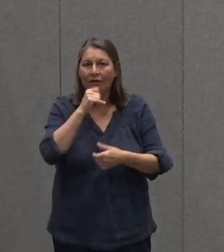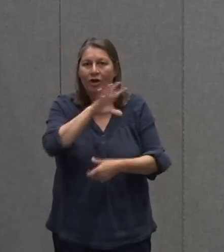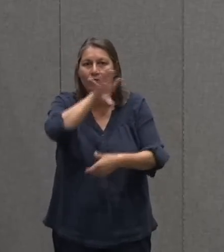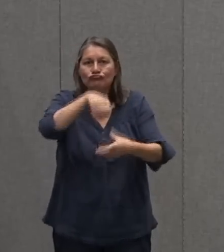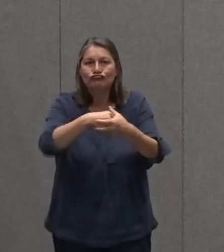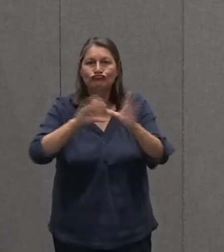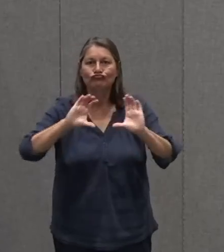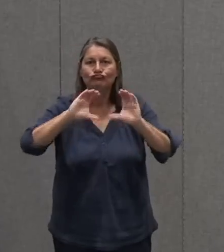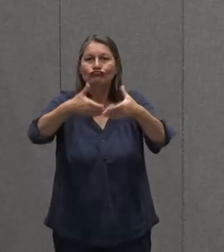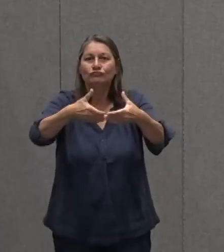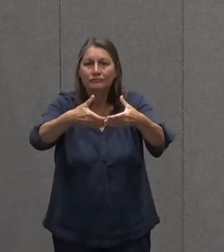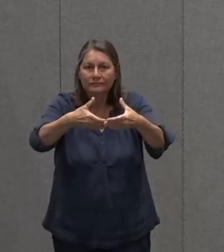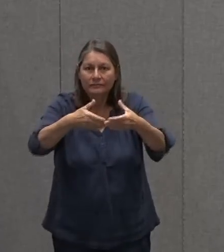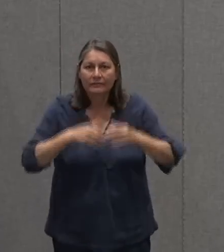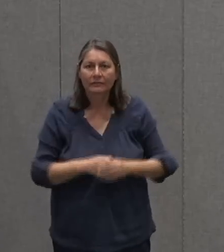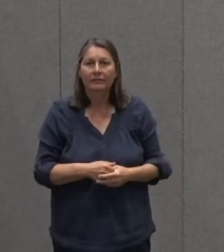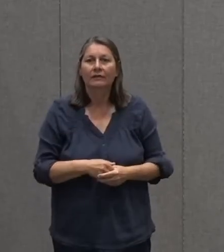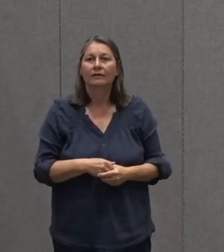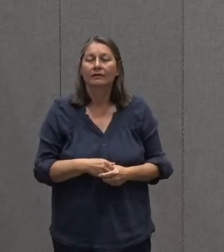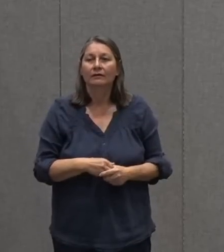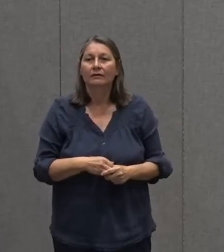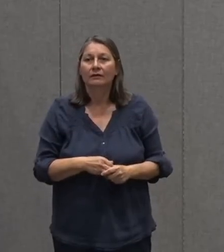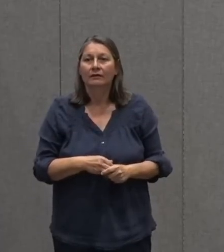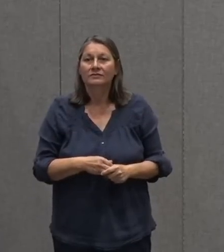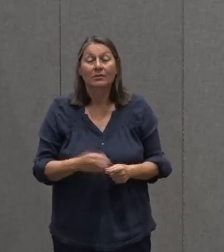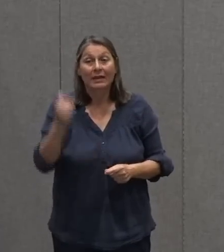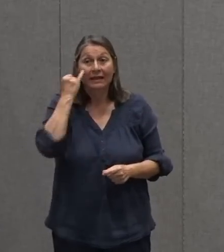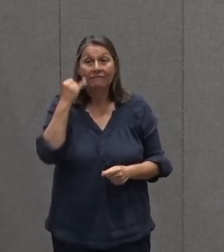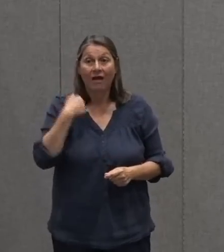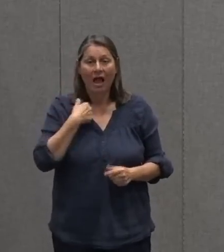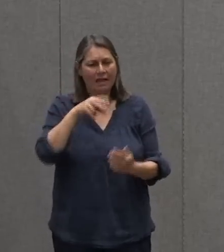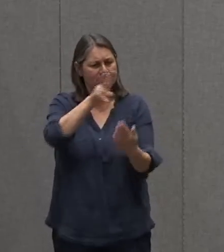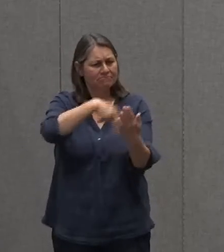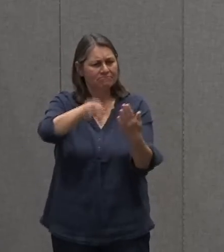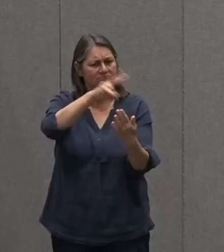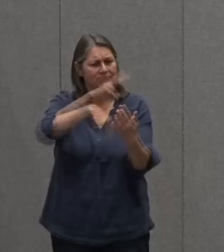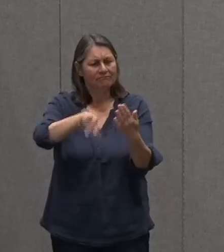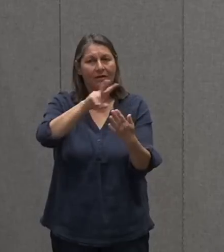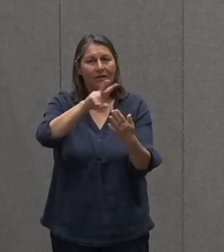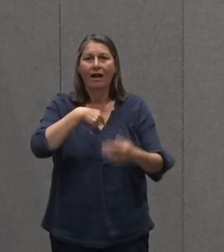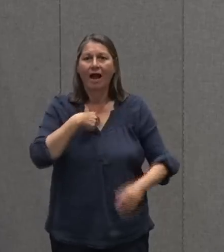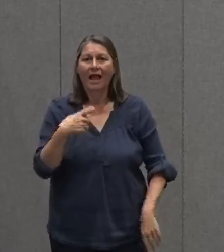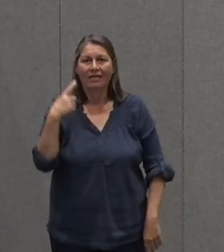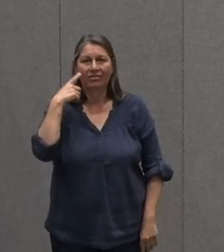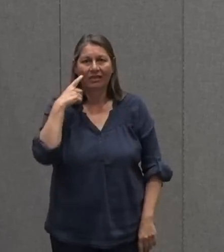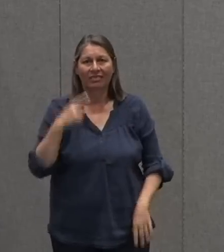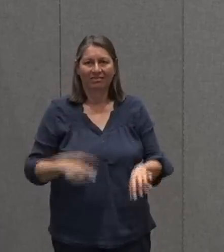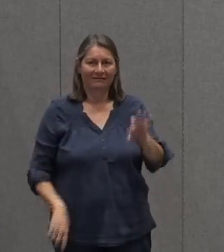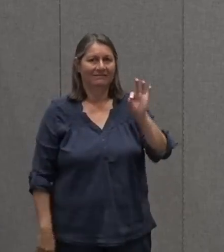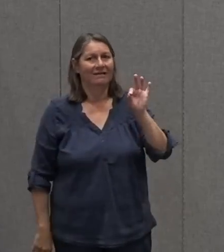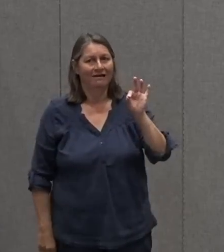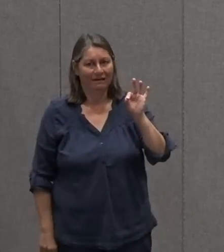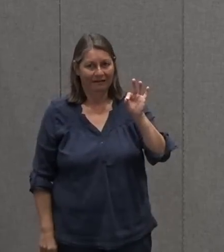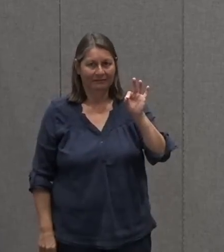So if I was to look at this, the first thing that pops in my mind is the nine doesn't belong.